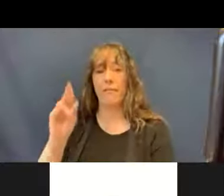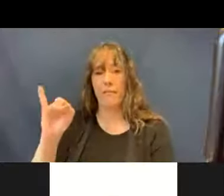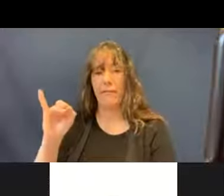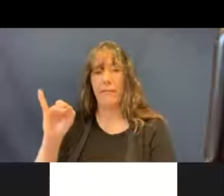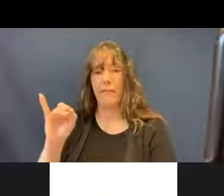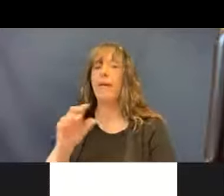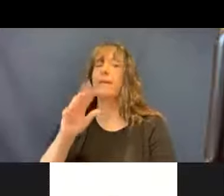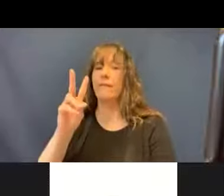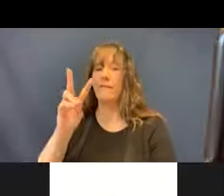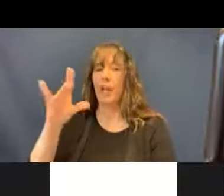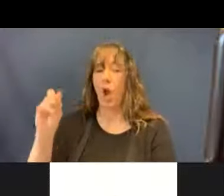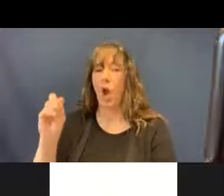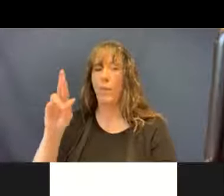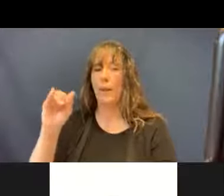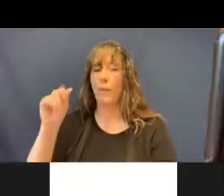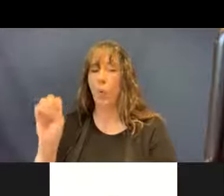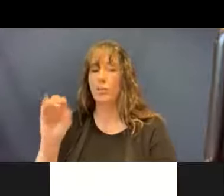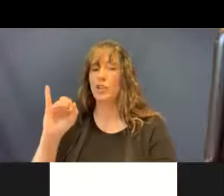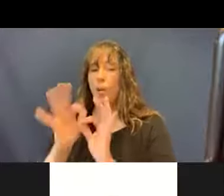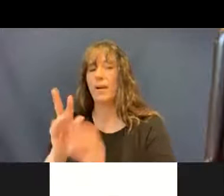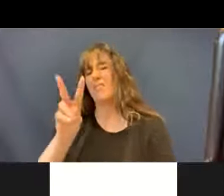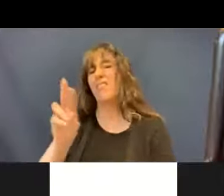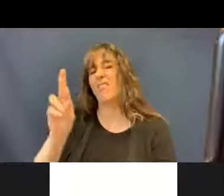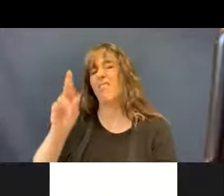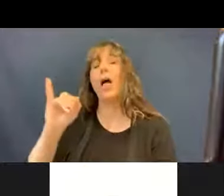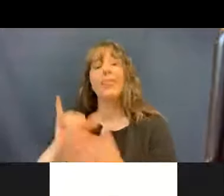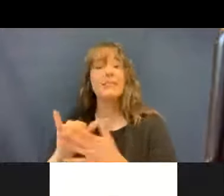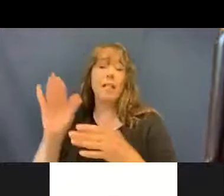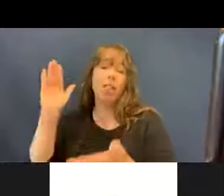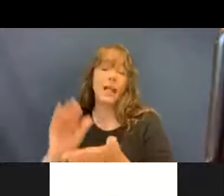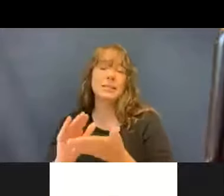that can be less expensive to provide. For us that own small businesses, yes, we do have